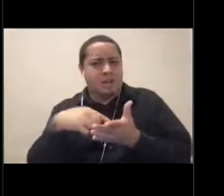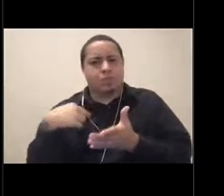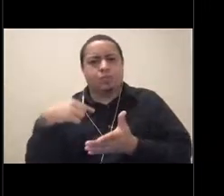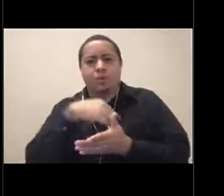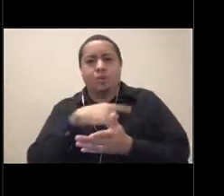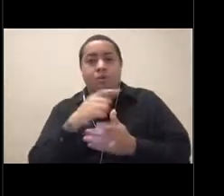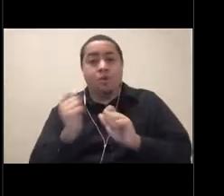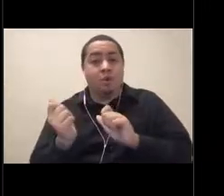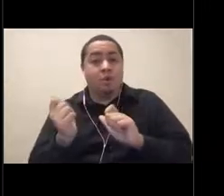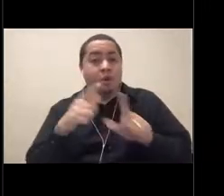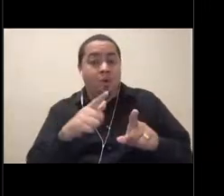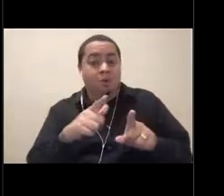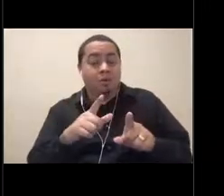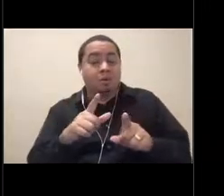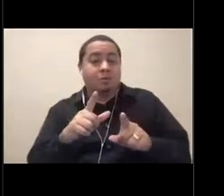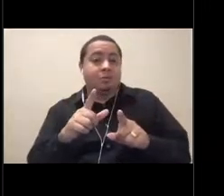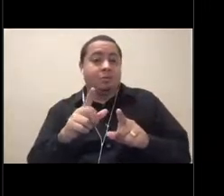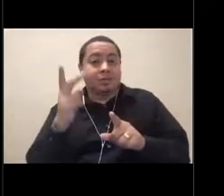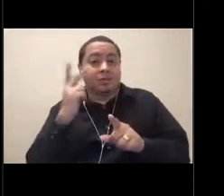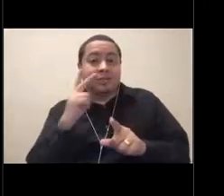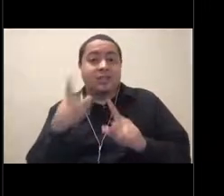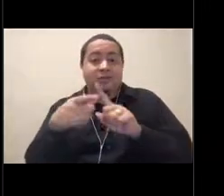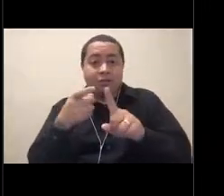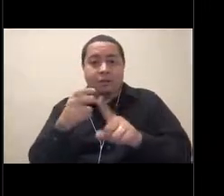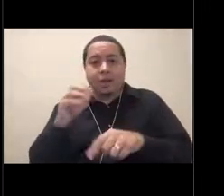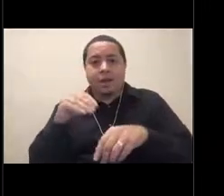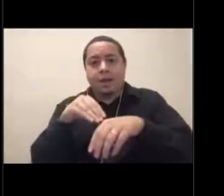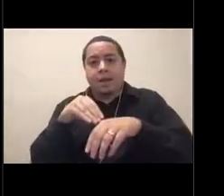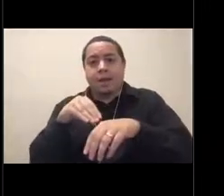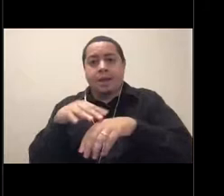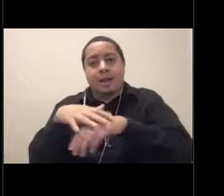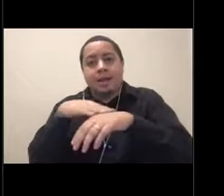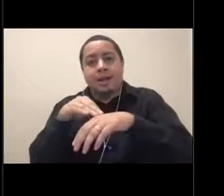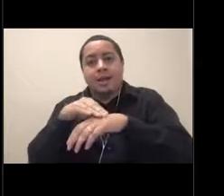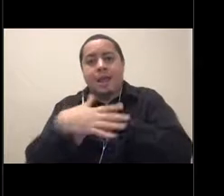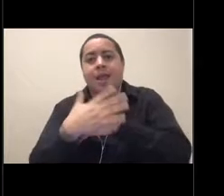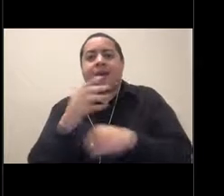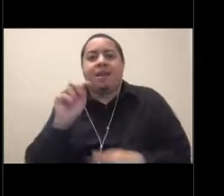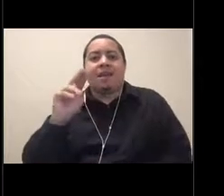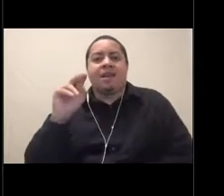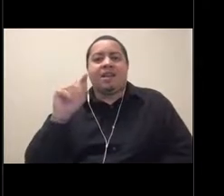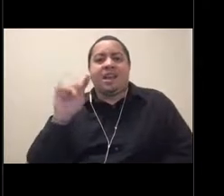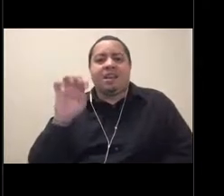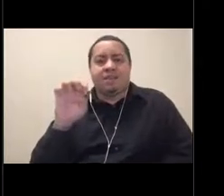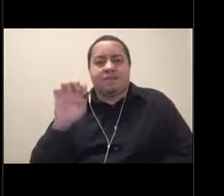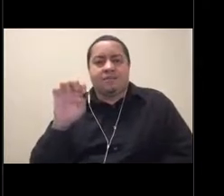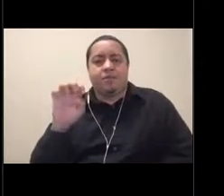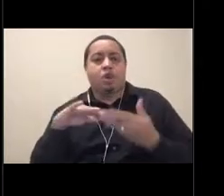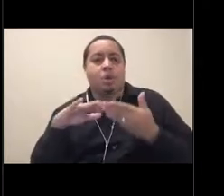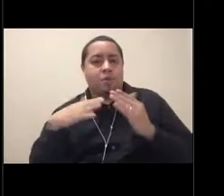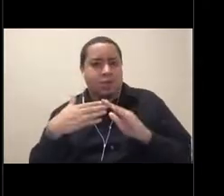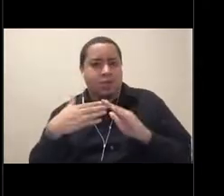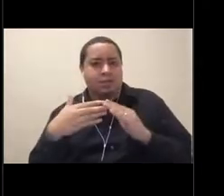from the traditional lands of native communities who have substantial traditional and local knowledge and much to share with us.